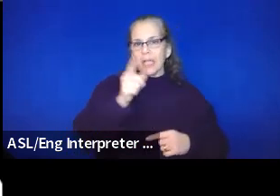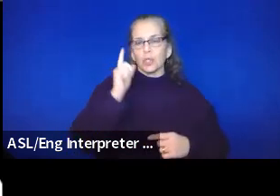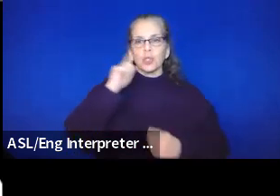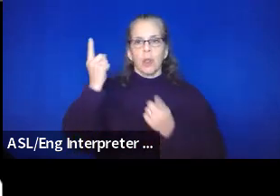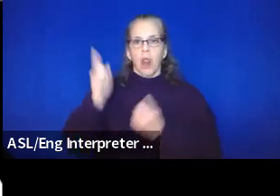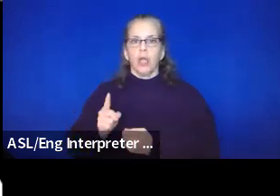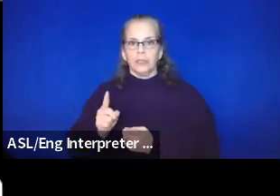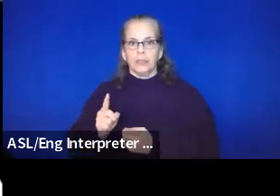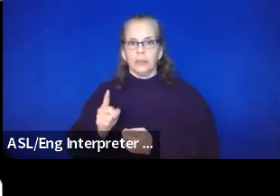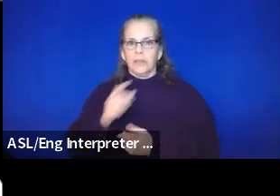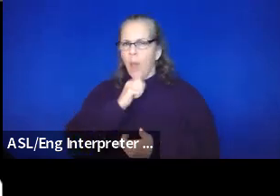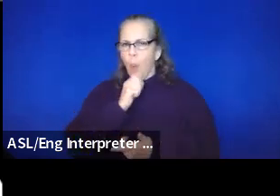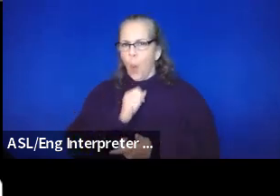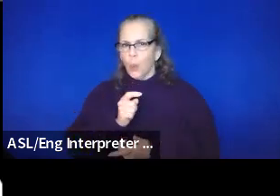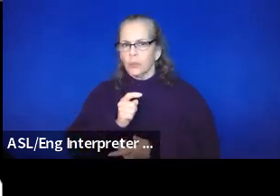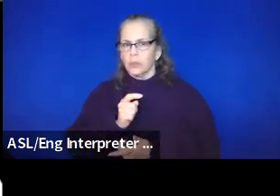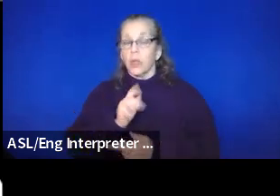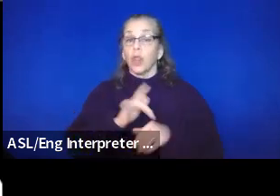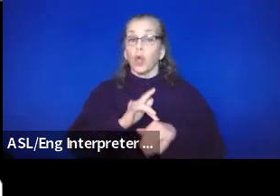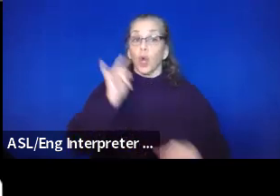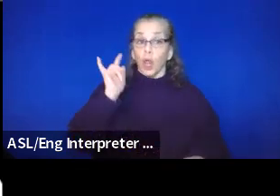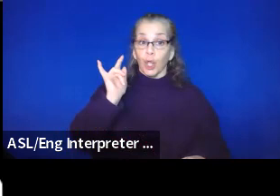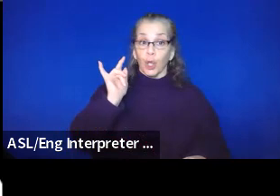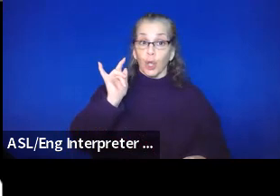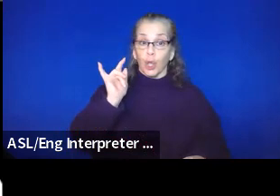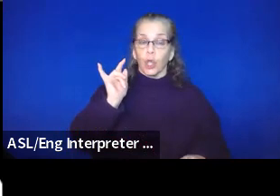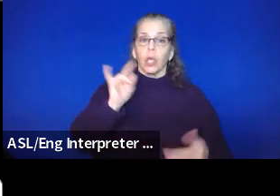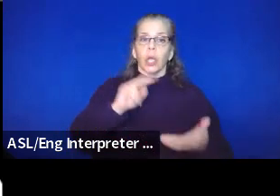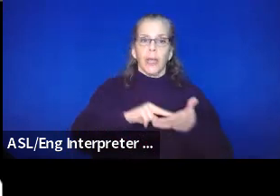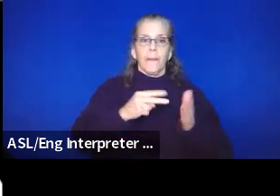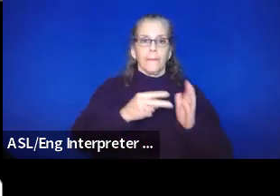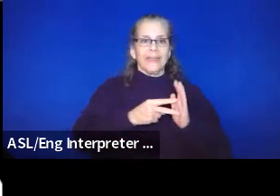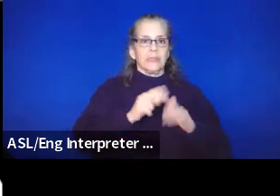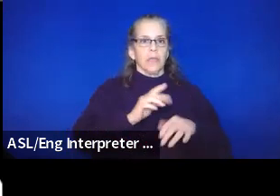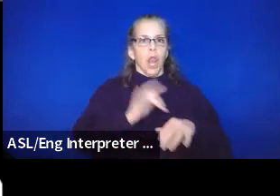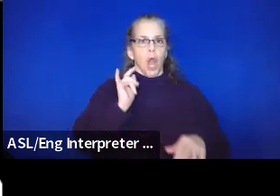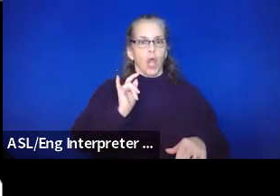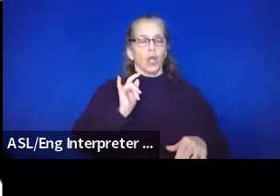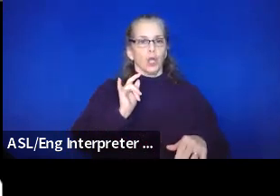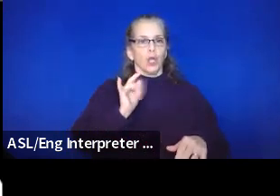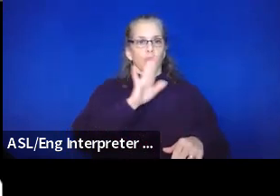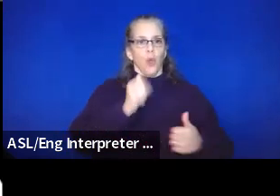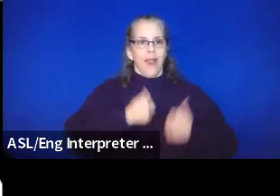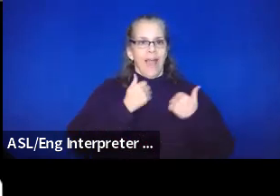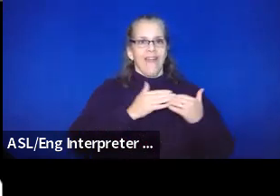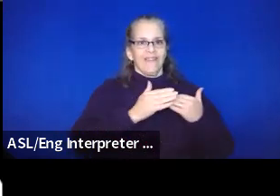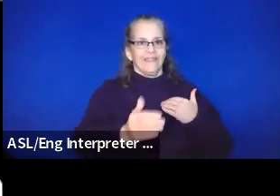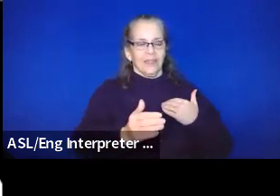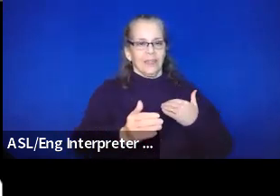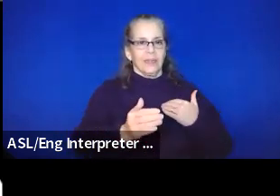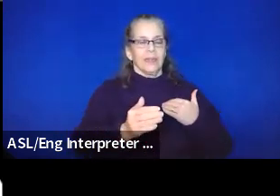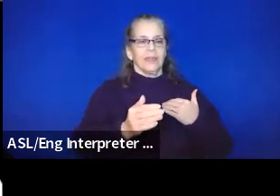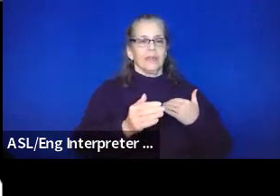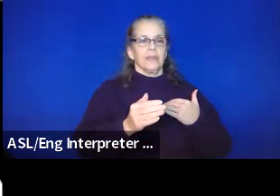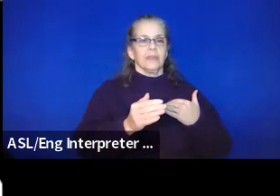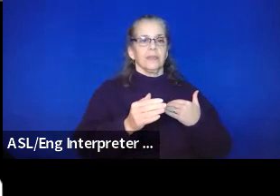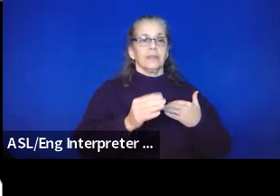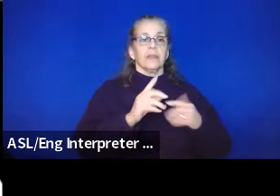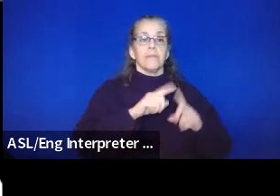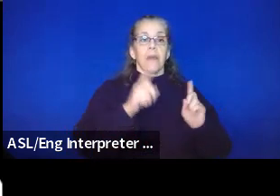affected it will be across the life span. The auditory brain responds to sounds in the